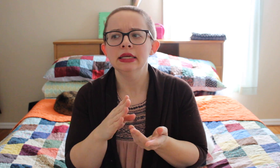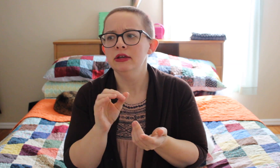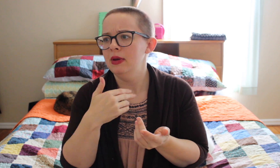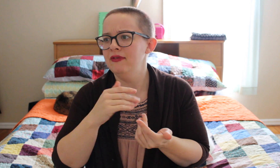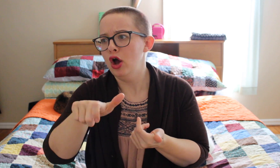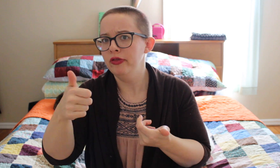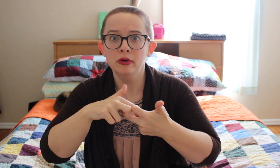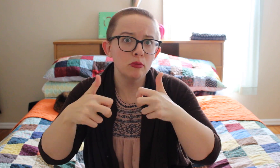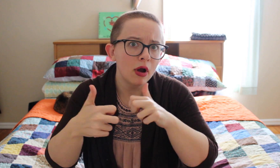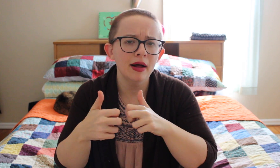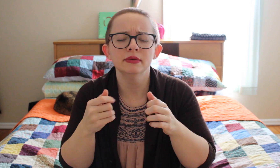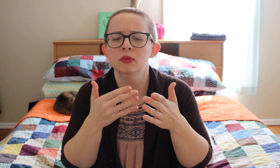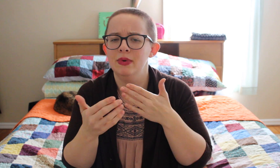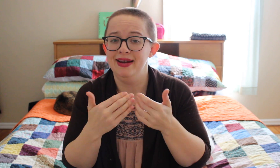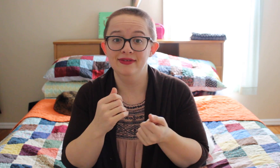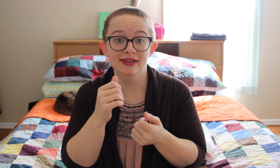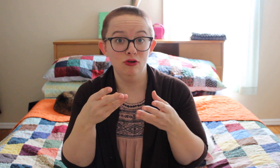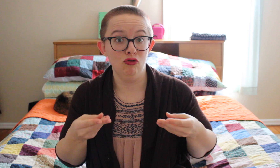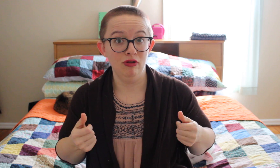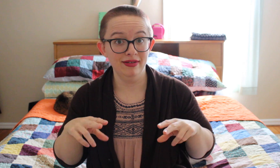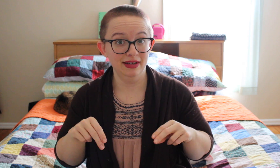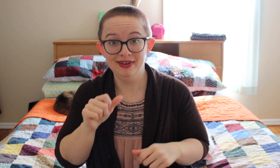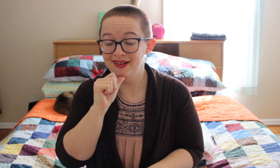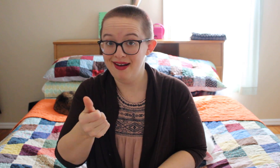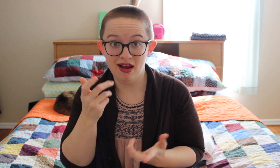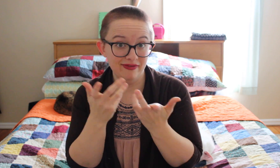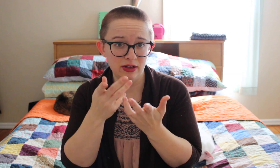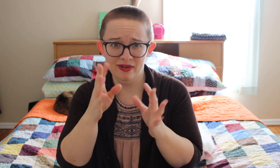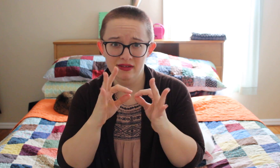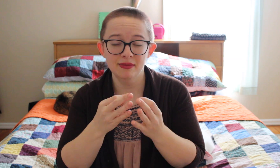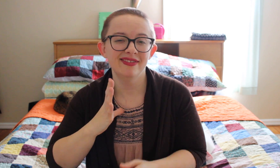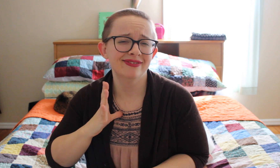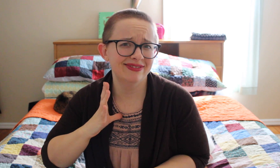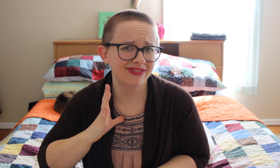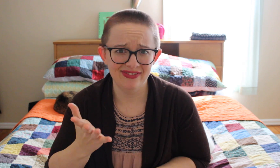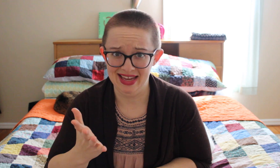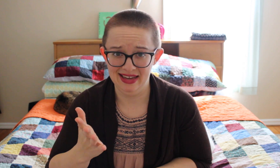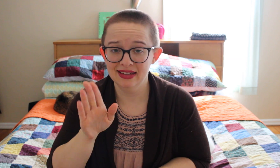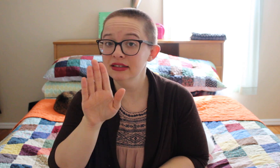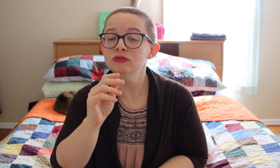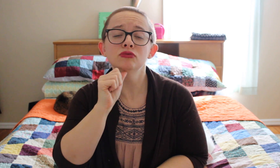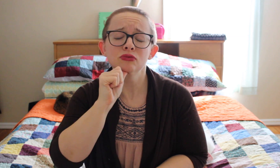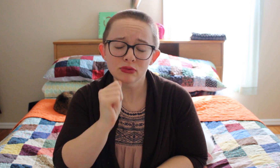is just too busy or you have other issues whatever the reason is, if cloth diapering doesn't fit your family, that is fine.